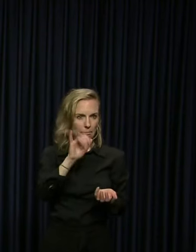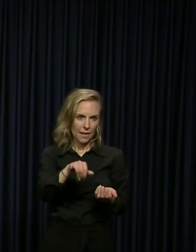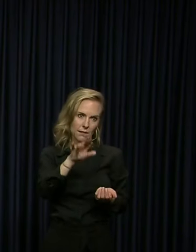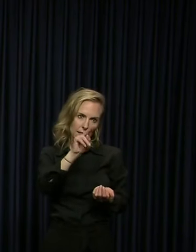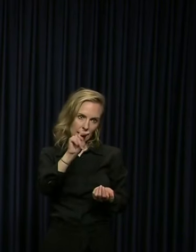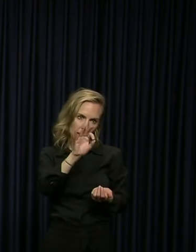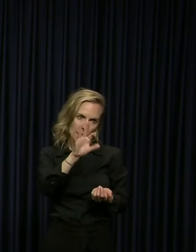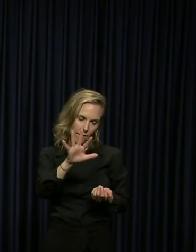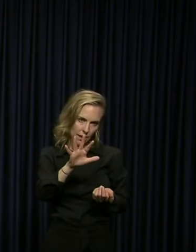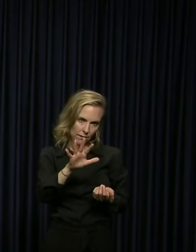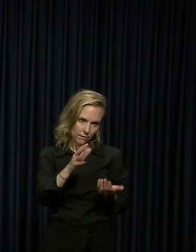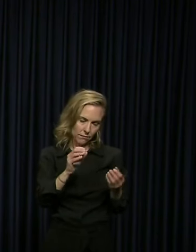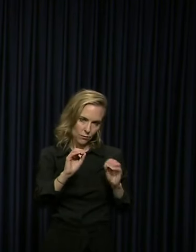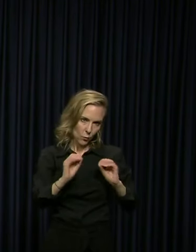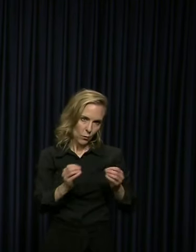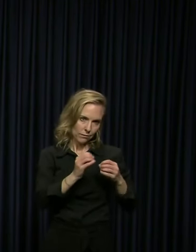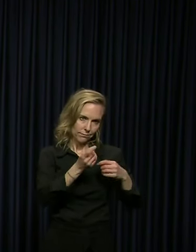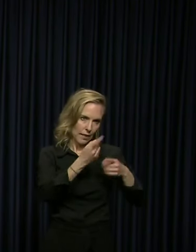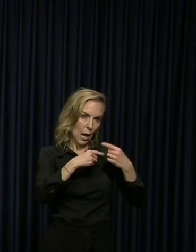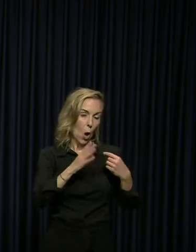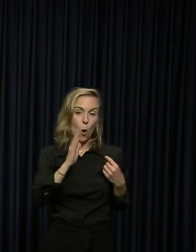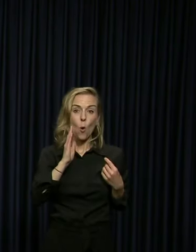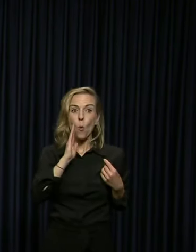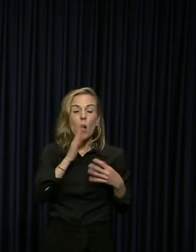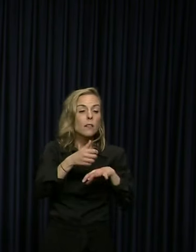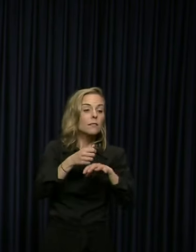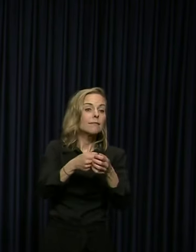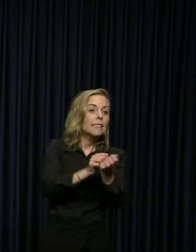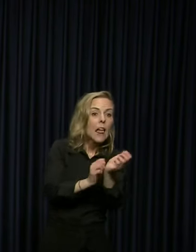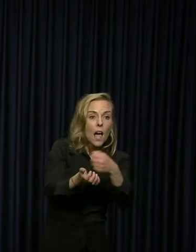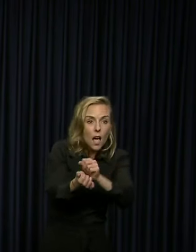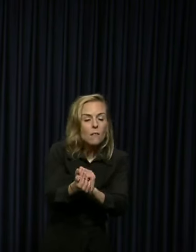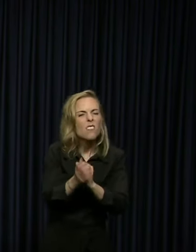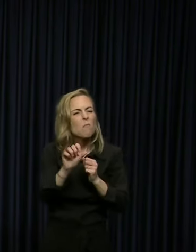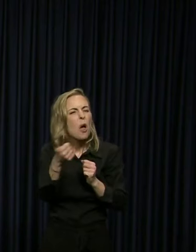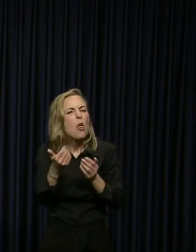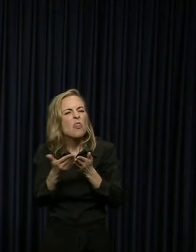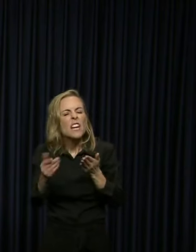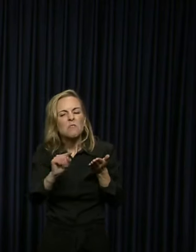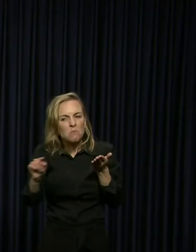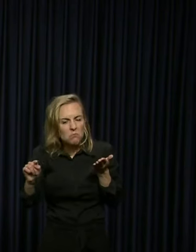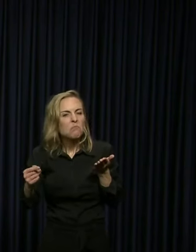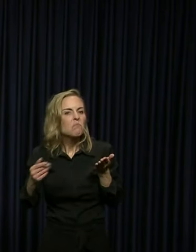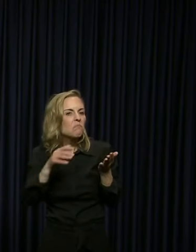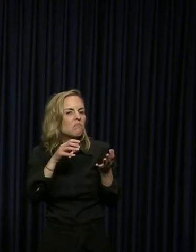AND LISTEN, WE NEED IT, AND MY JOB IS TO FIGHT FOR IT. NEW YORK NEEDS IT TOO.